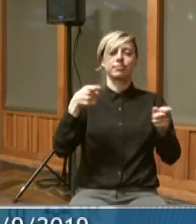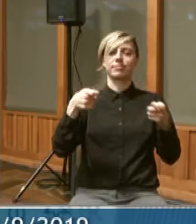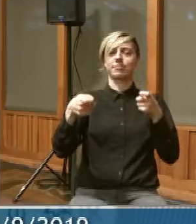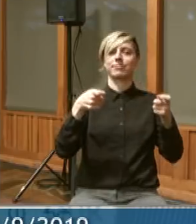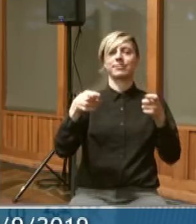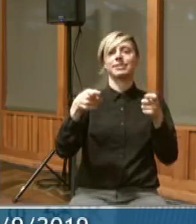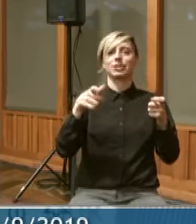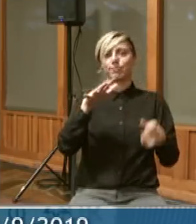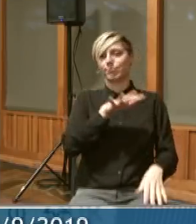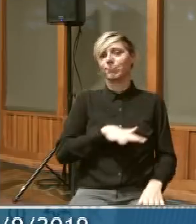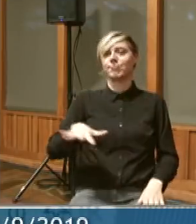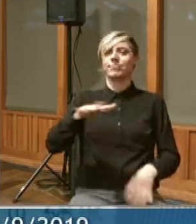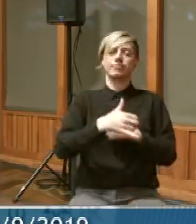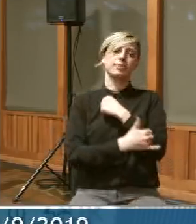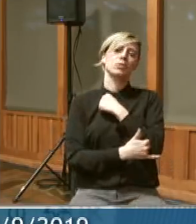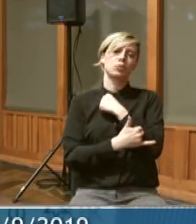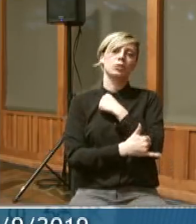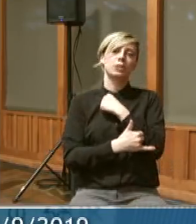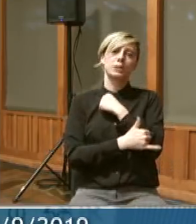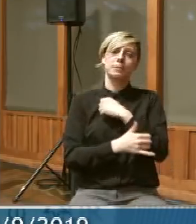AWARDED PORTLAND WITH ITS GOLD MEDAL FOR BEING THE BEST MANAGED